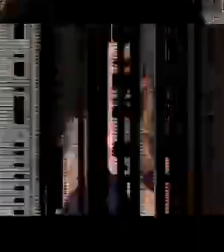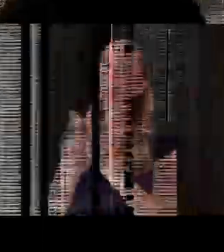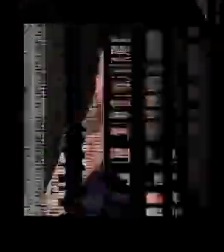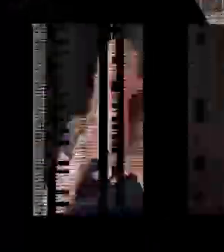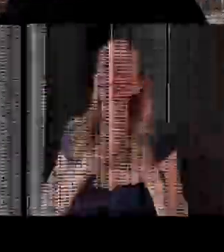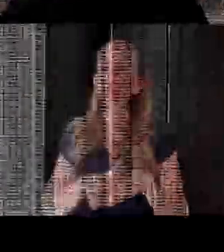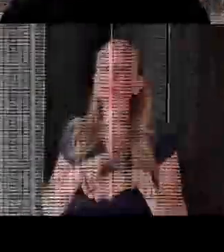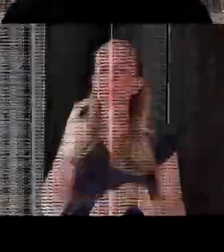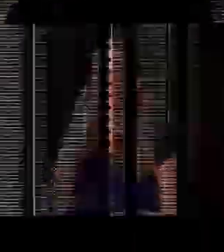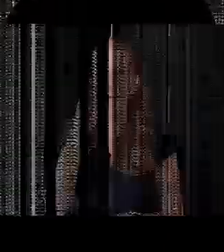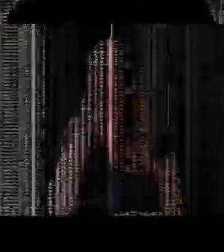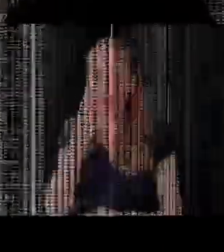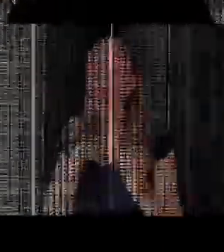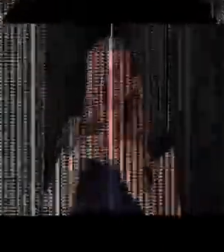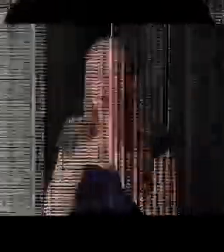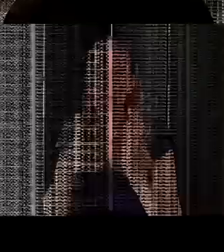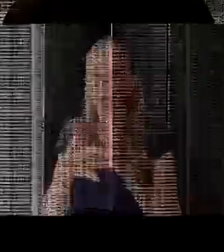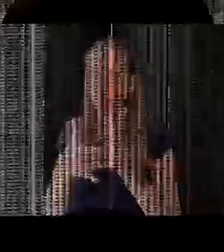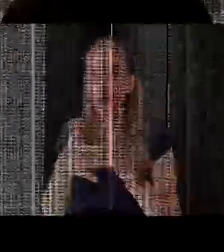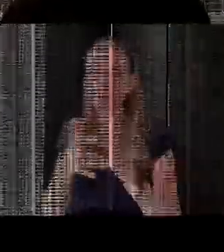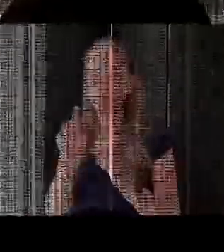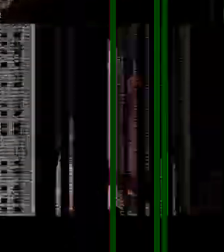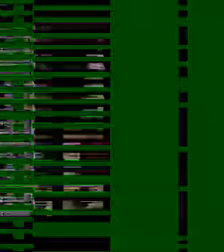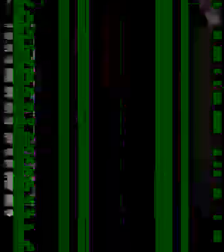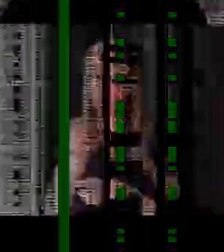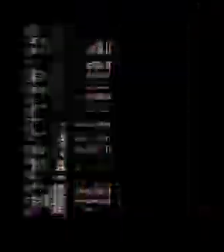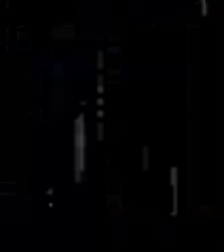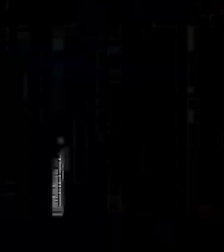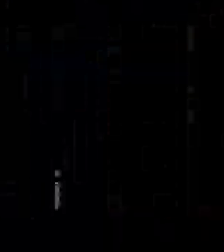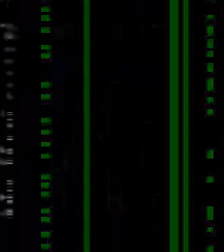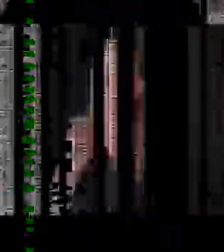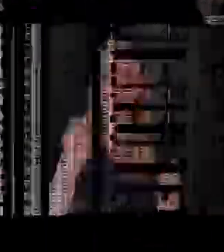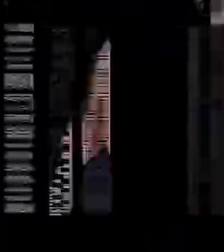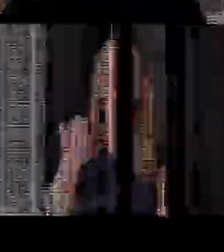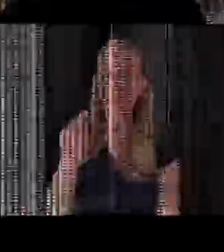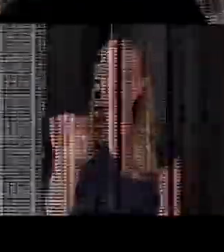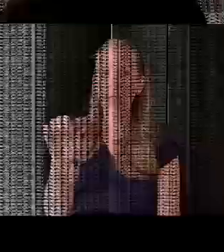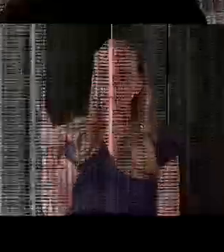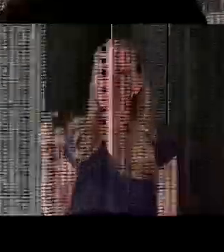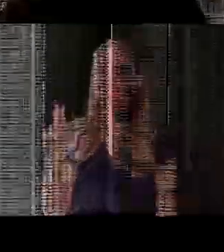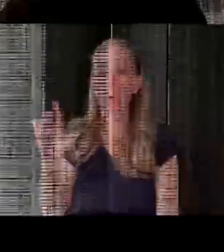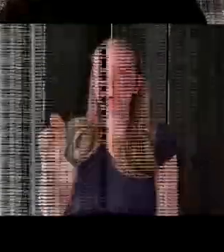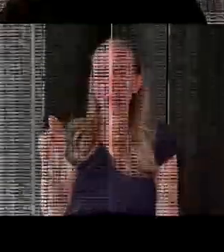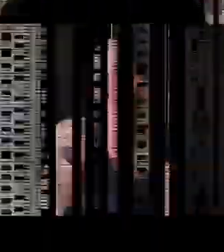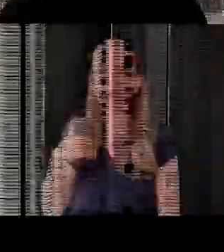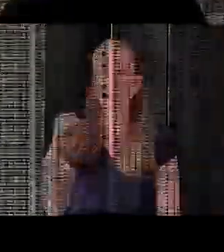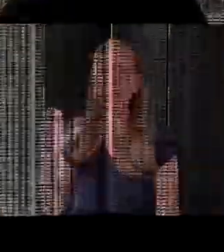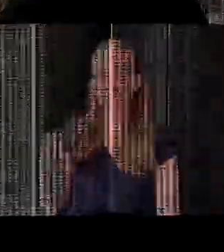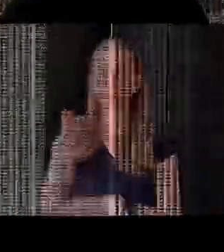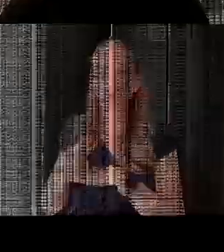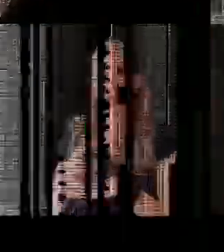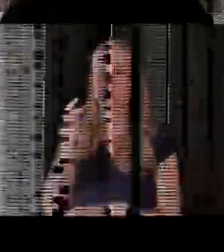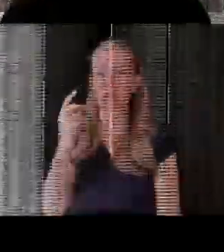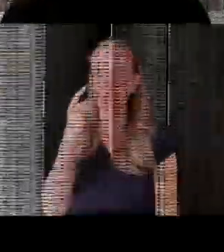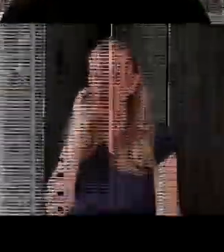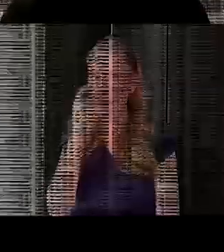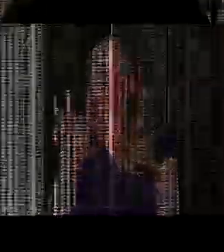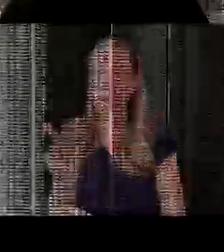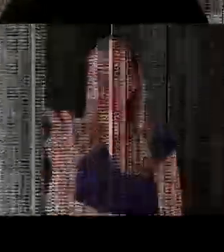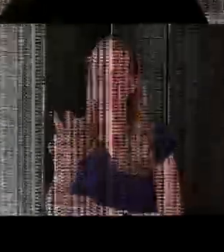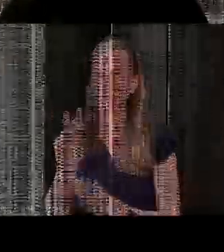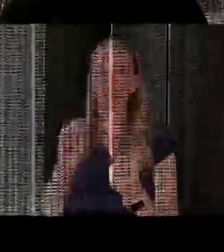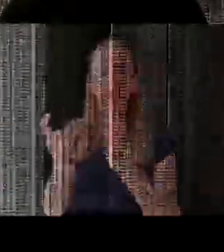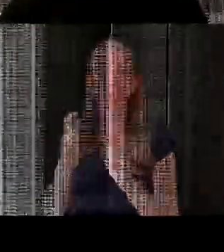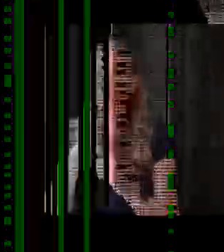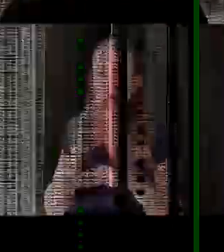eye tracking technology and uses eye tracking and switches rather than keyboard. And he says that he